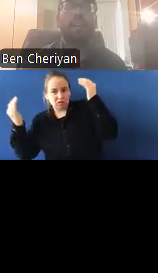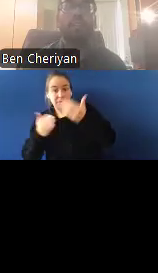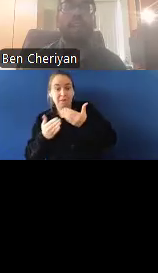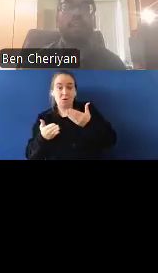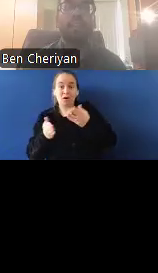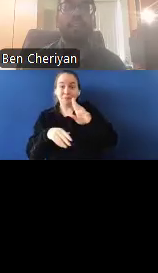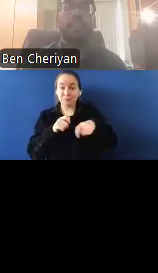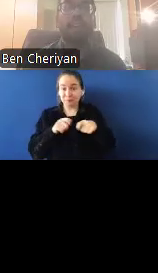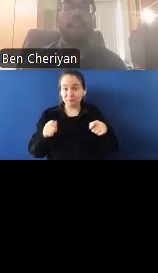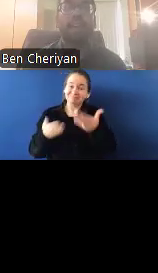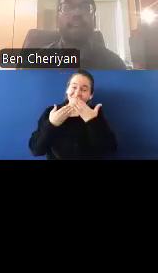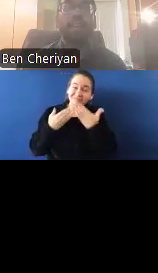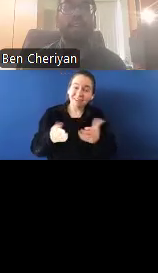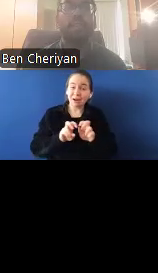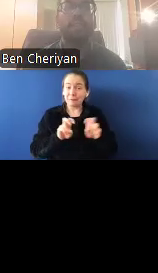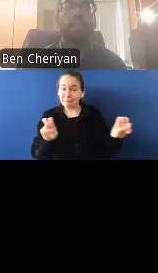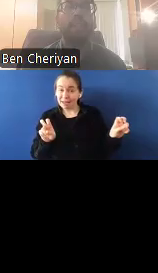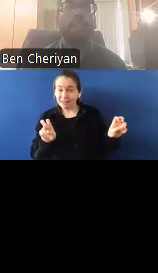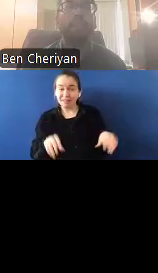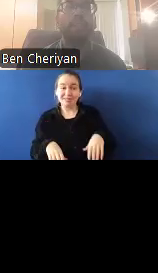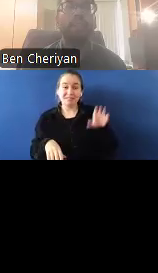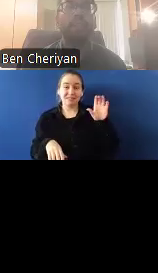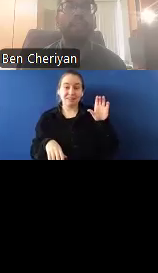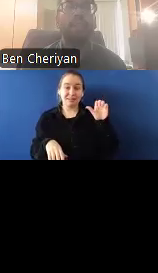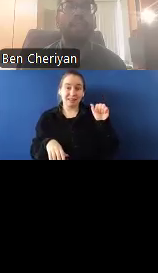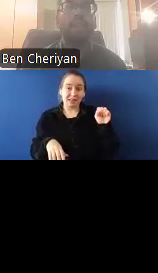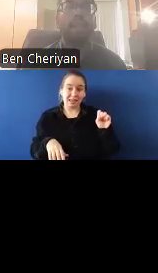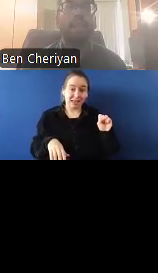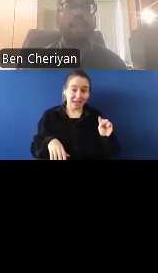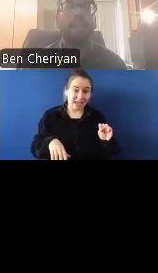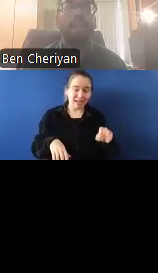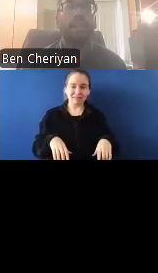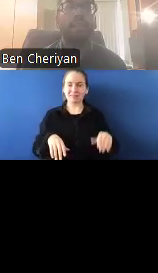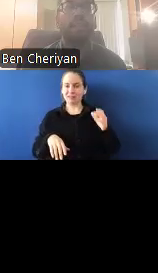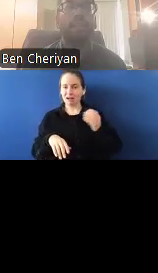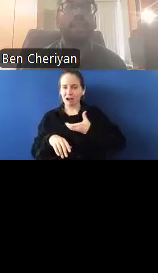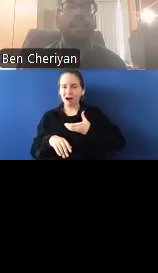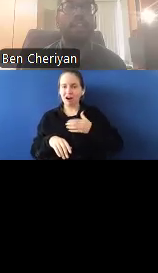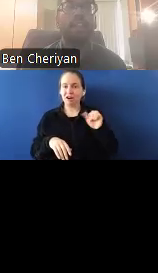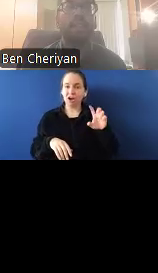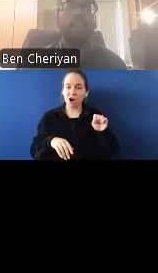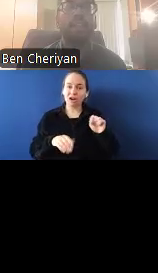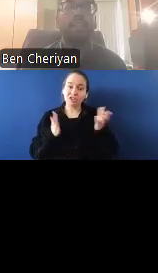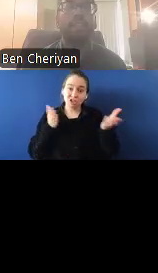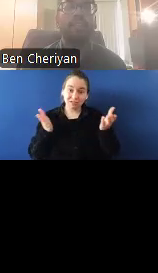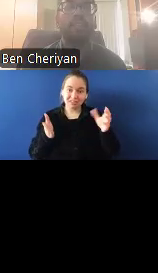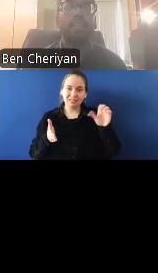our panelists at CAST, Penn-Mar Human Services, and Carroll Technology Innovation Council for